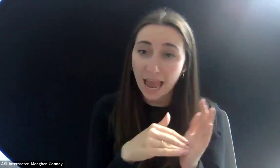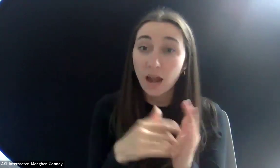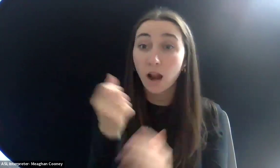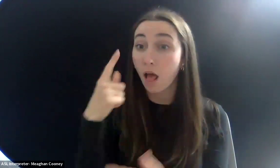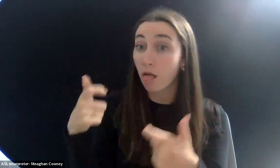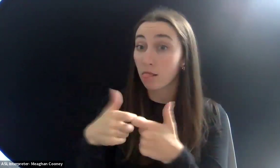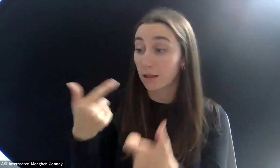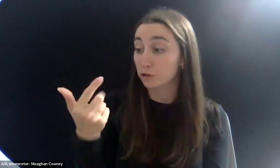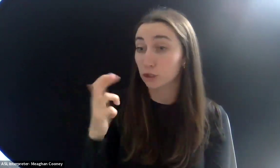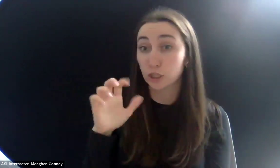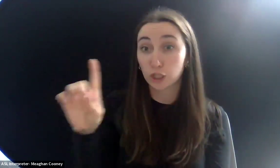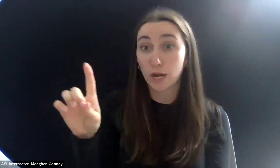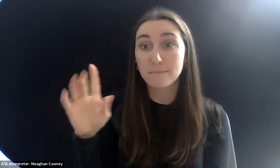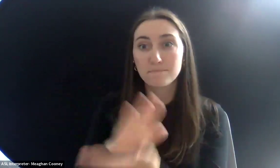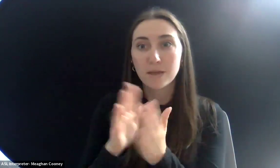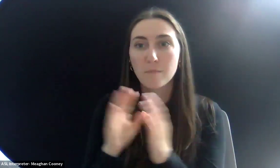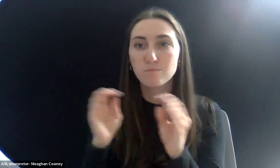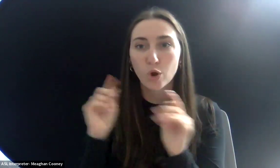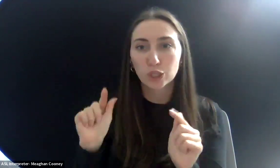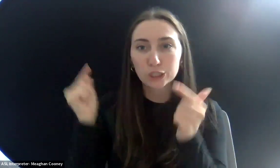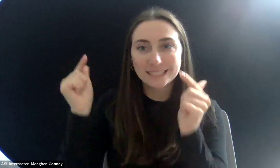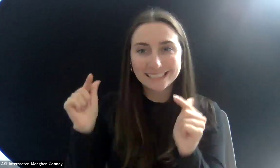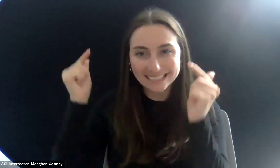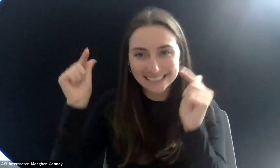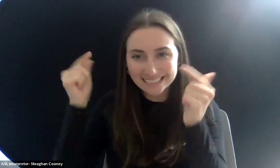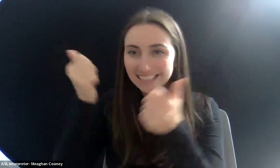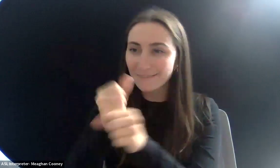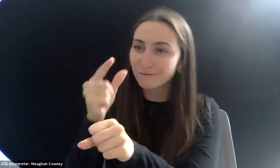getting greener and greener with each passing year with the